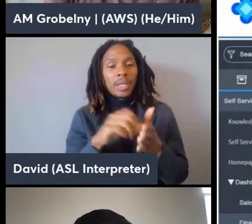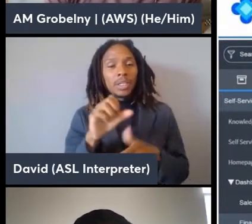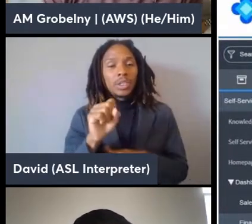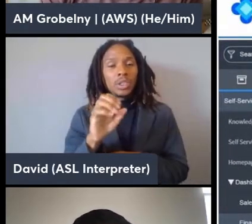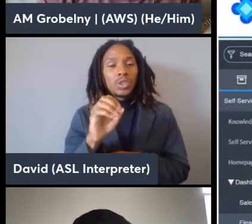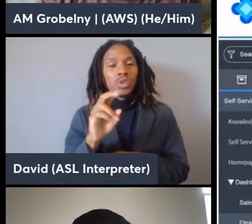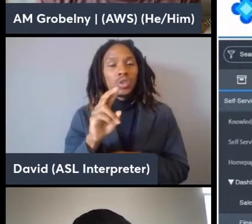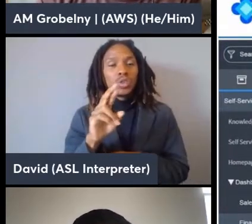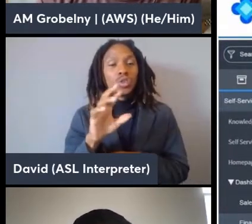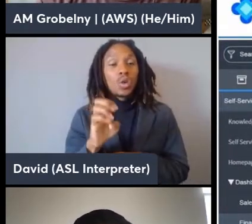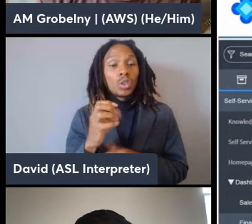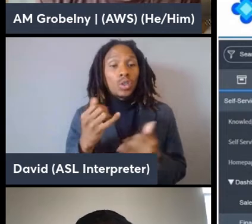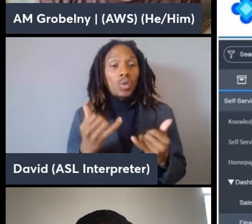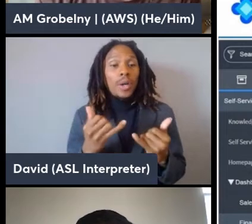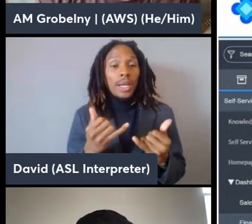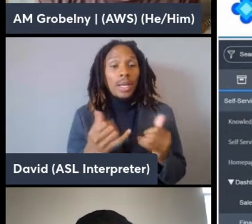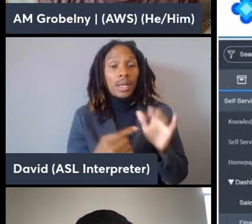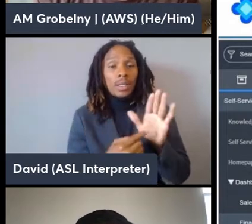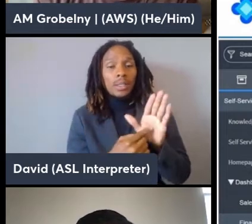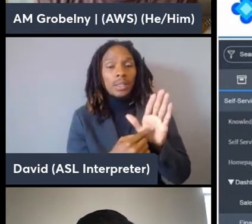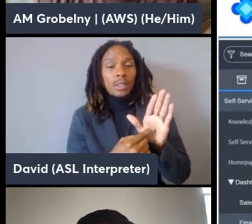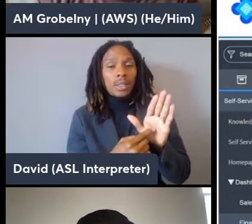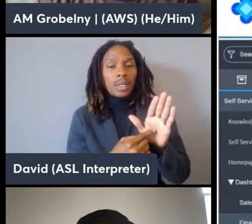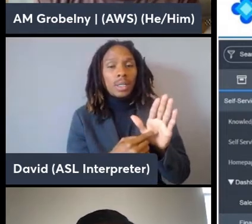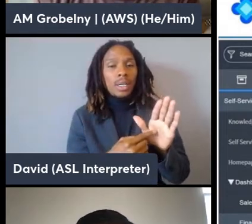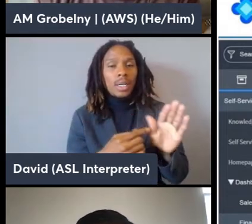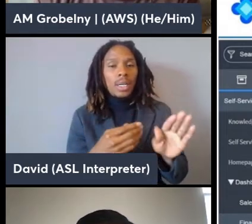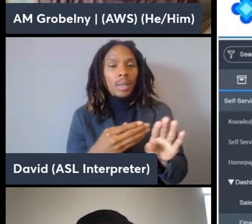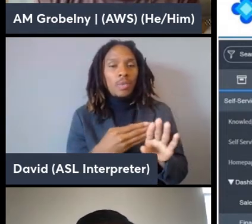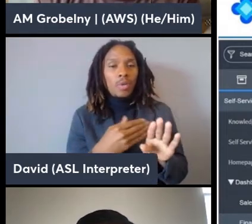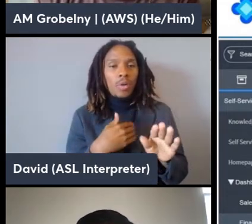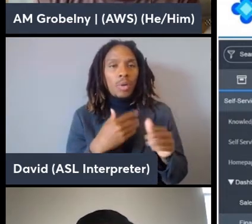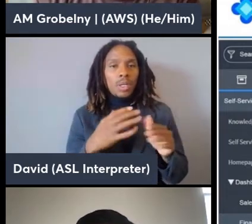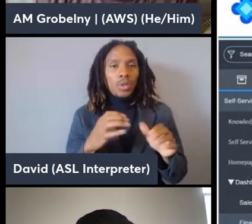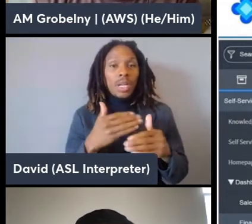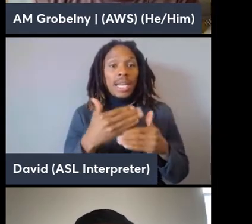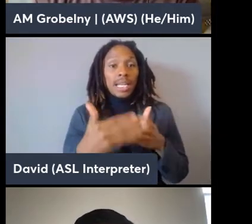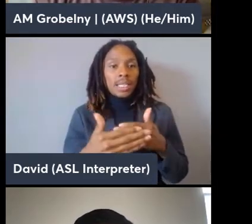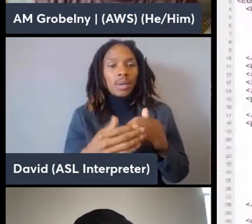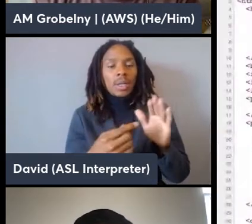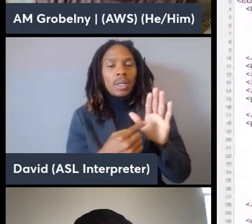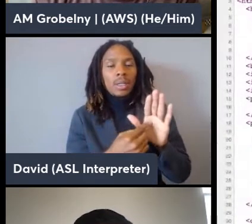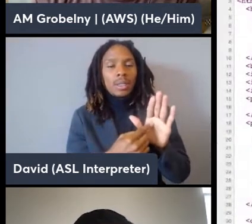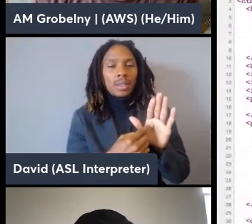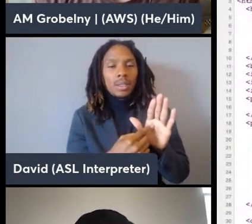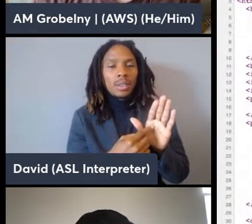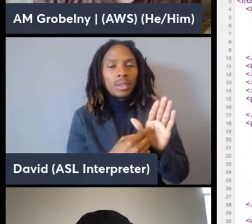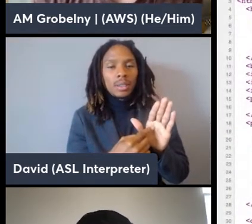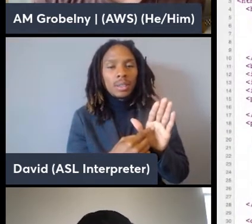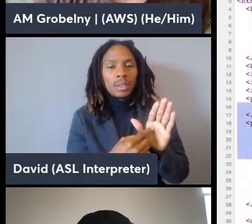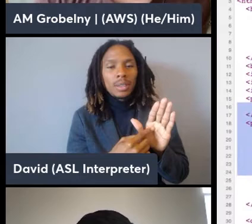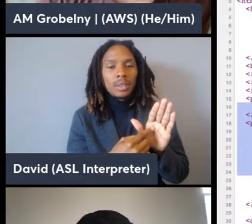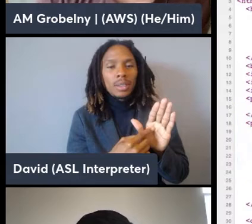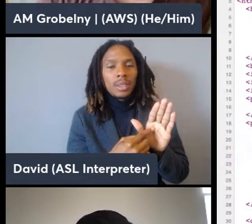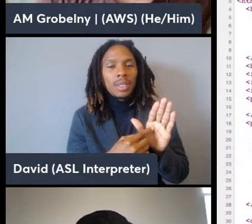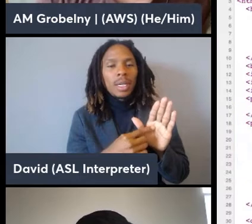before going anywhere, is that it just has this content.